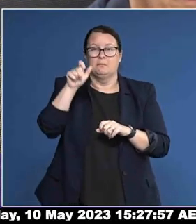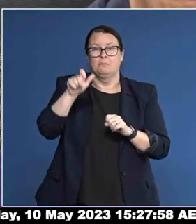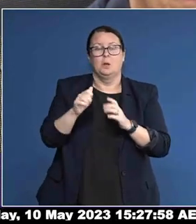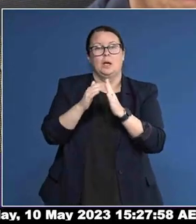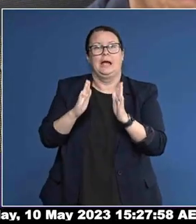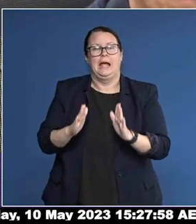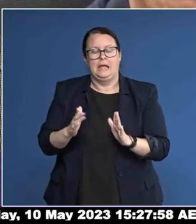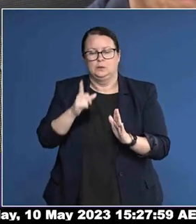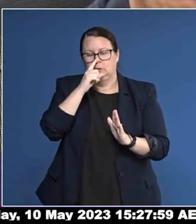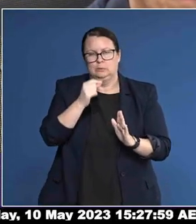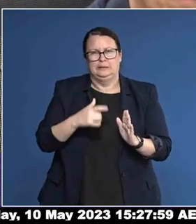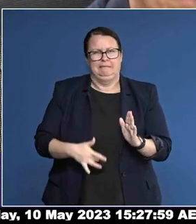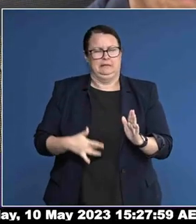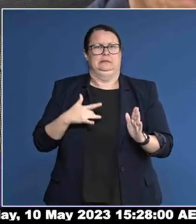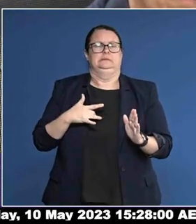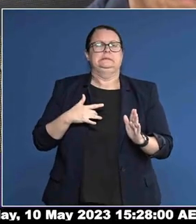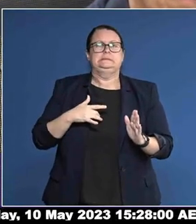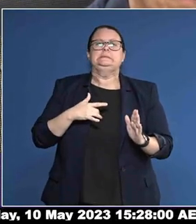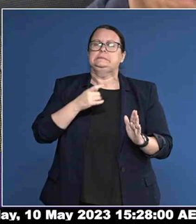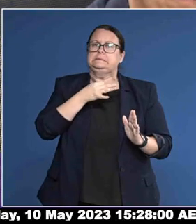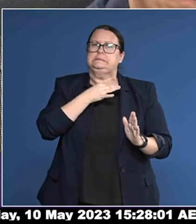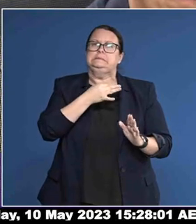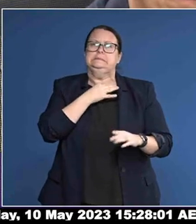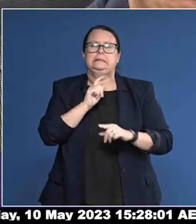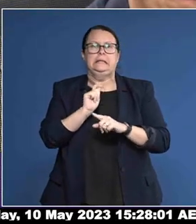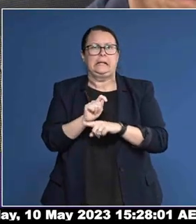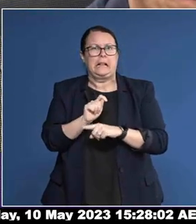risk of neglect, particularly if there are children in the home? Yes, I do.